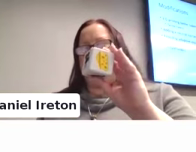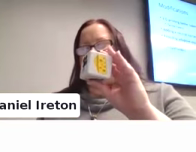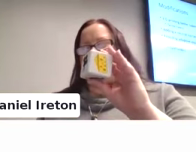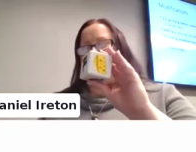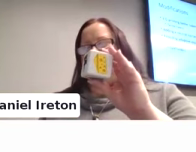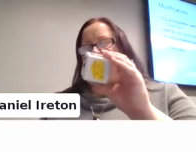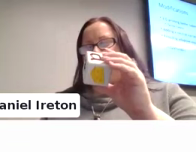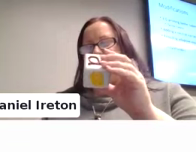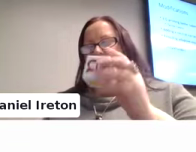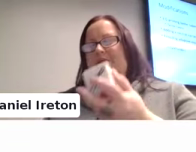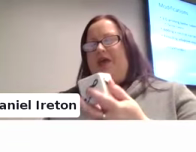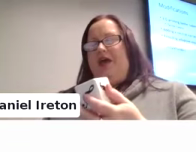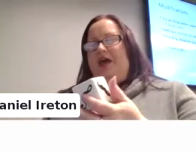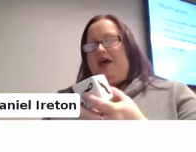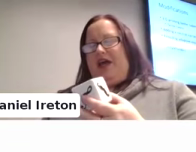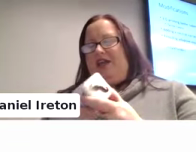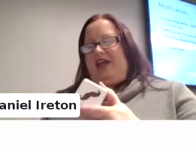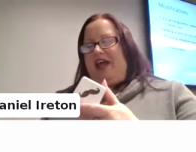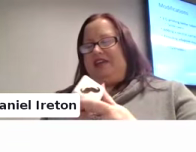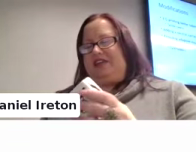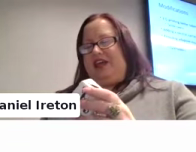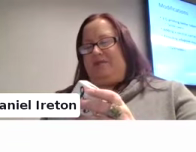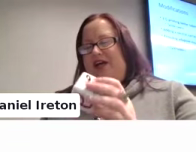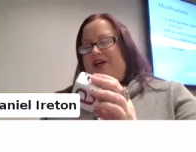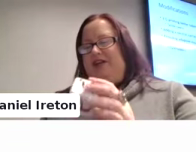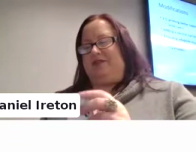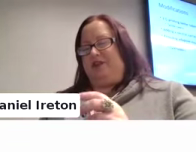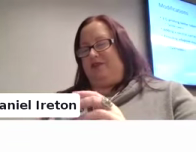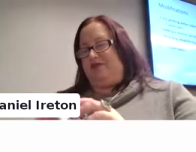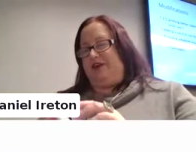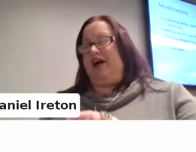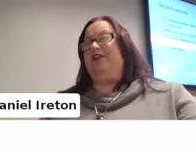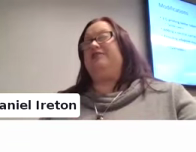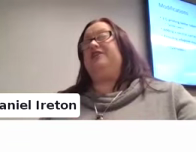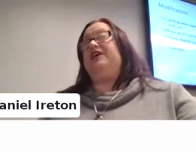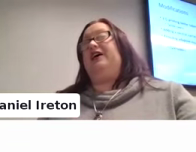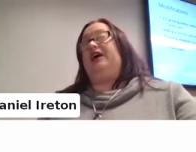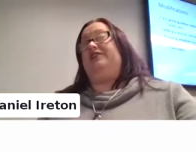A solid handful for me.